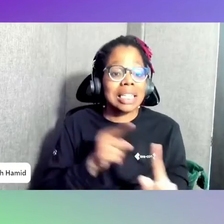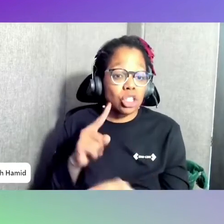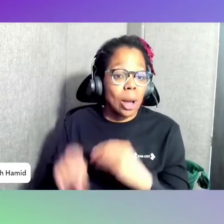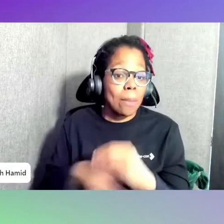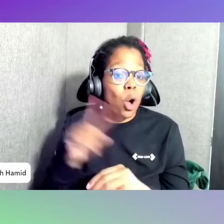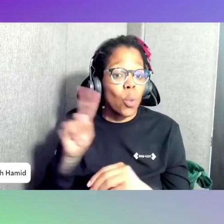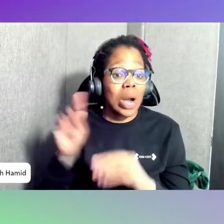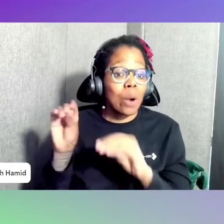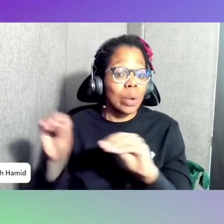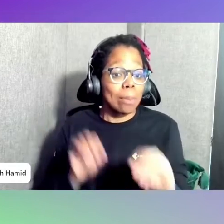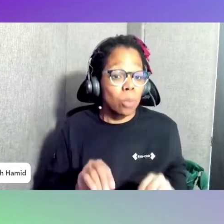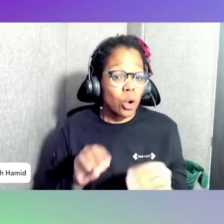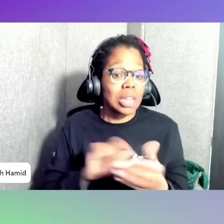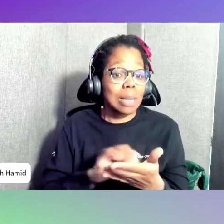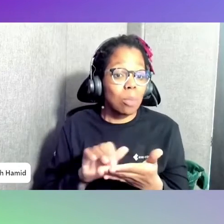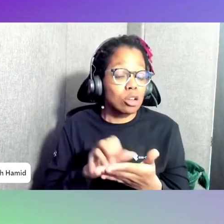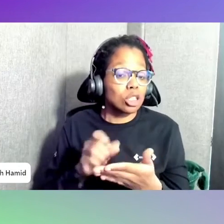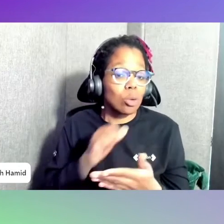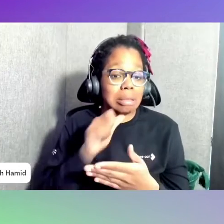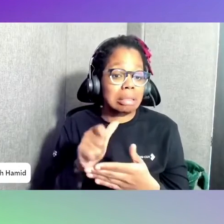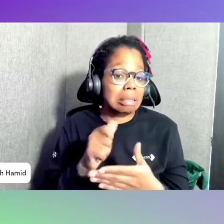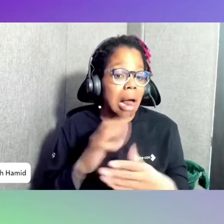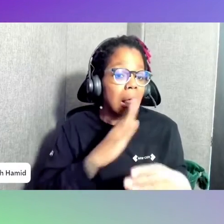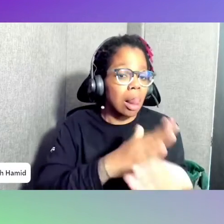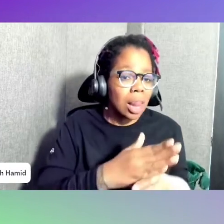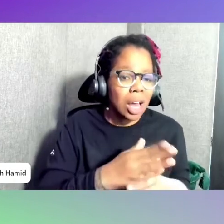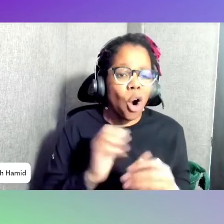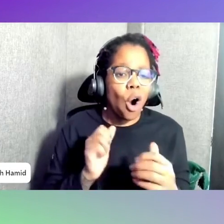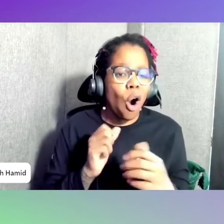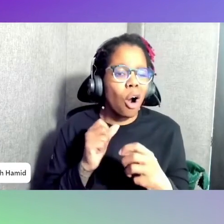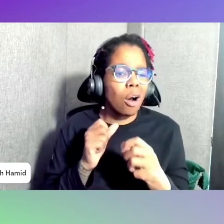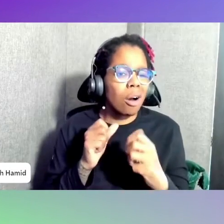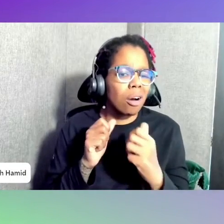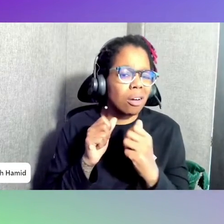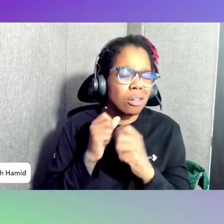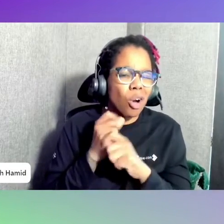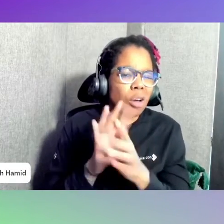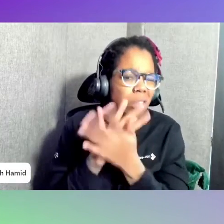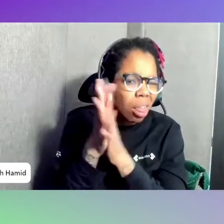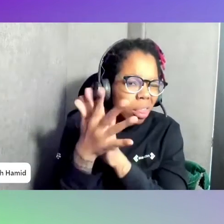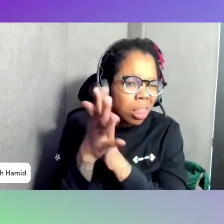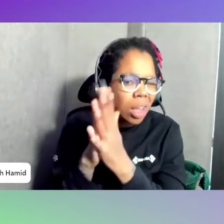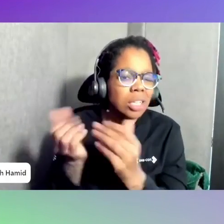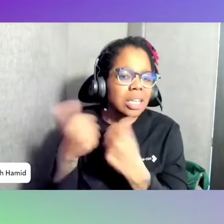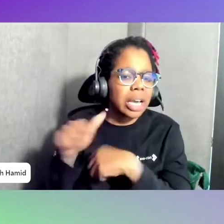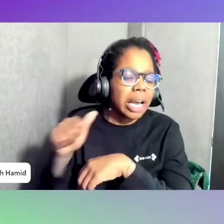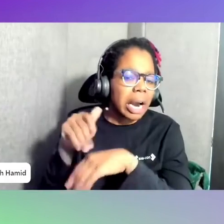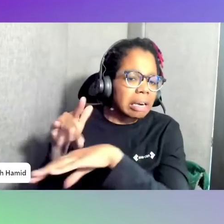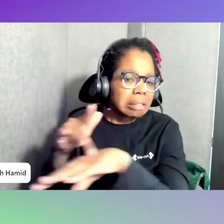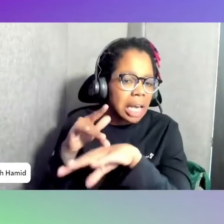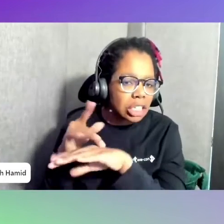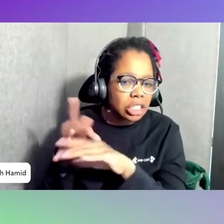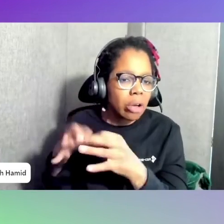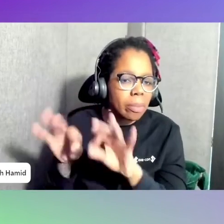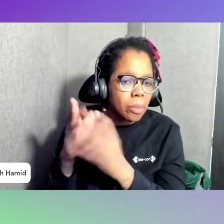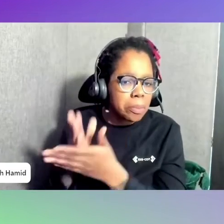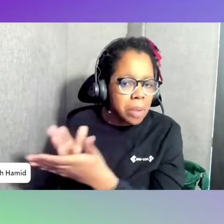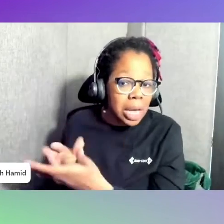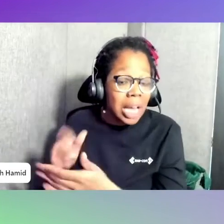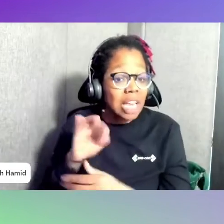important for y'all to know. So we're going to cut down on the amount of Braille that we include on a graphic, we're going to be intentional on where we position that